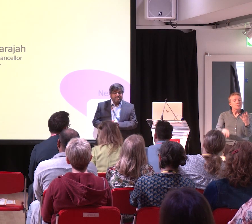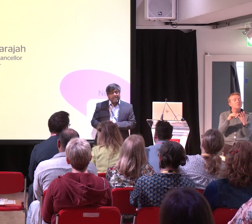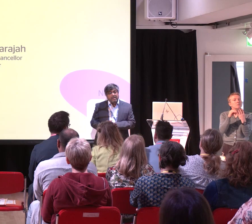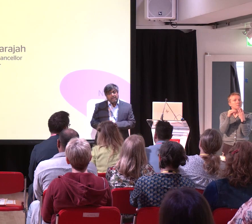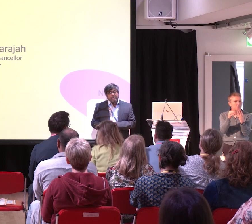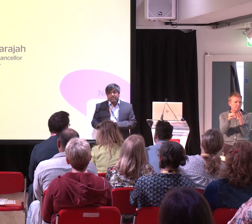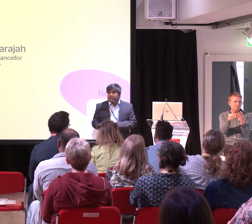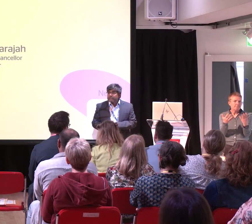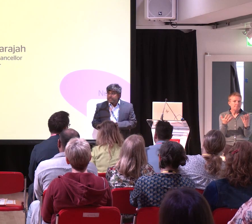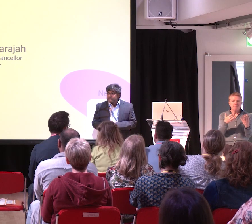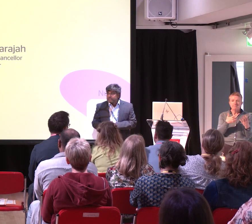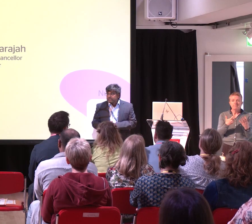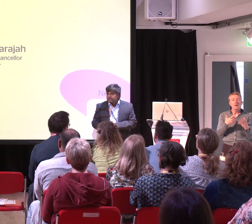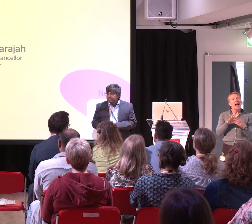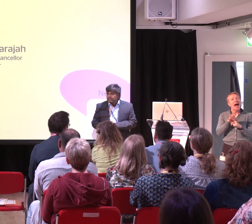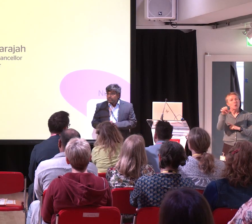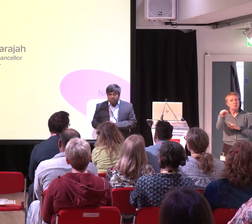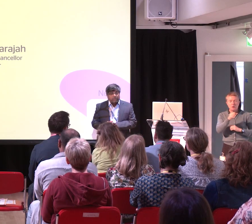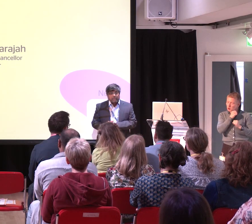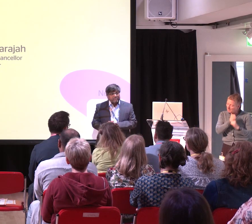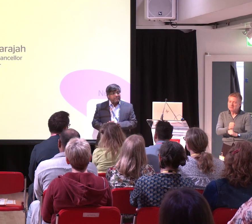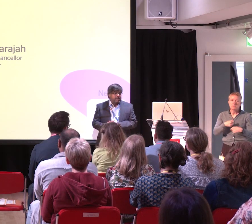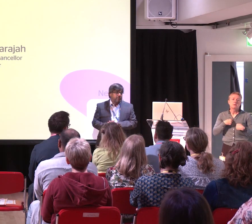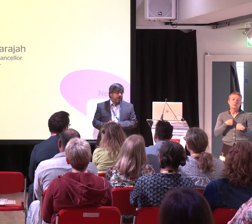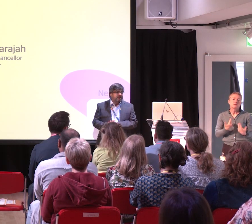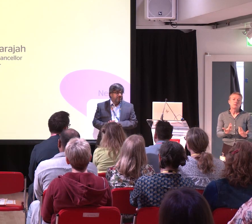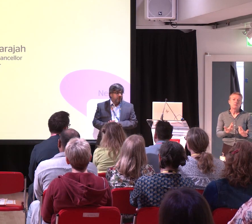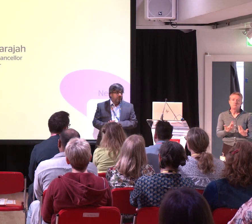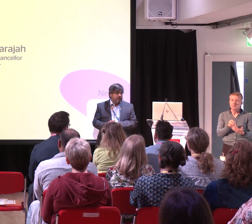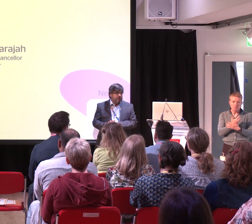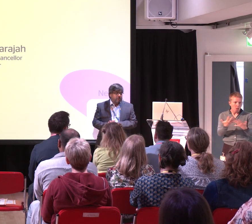is our commitment to outreach. We work with lots of partners in the local area,